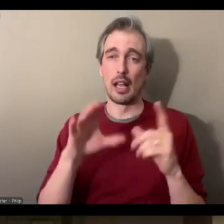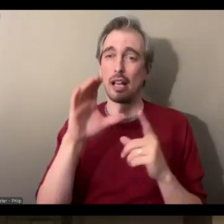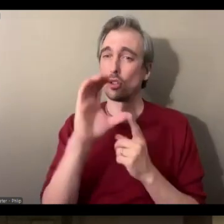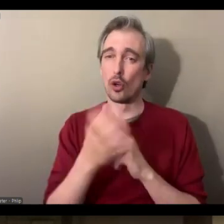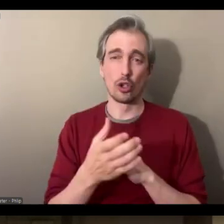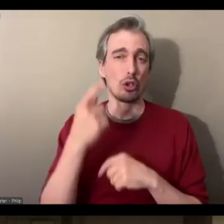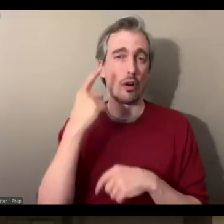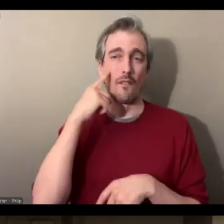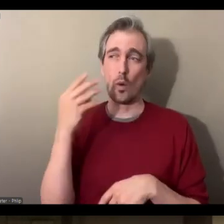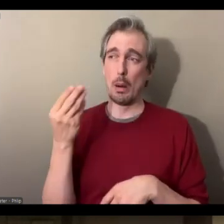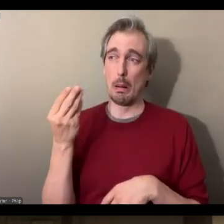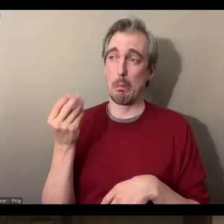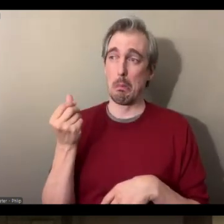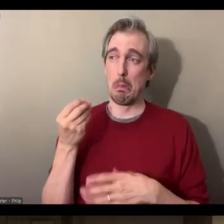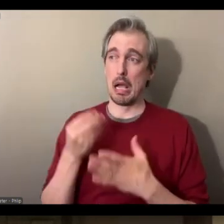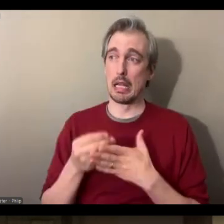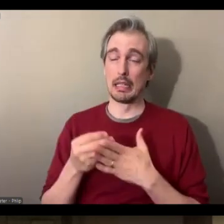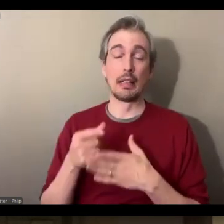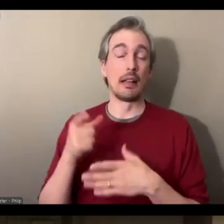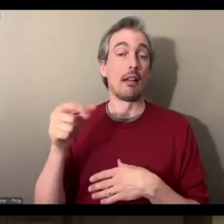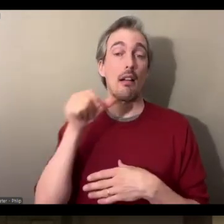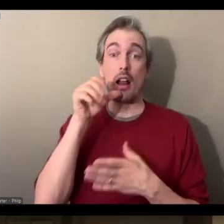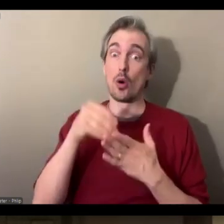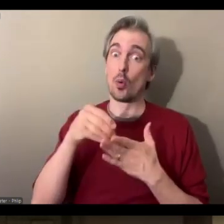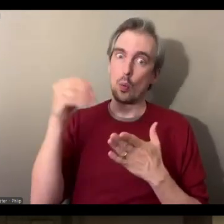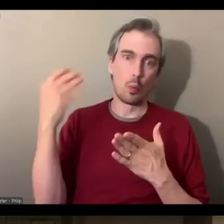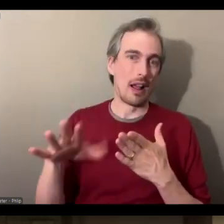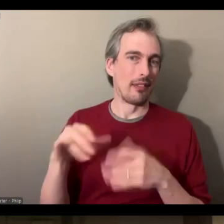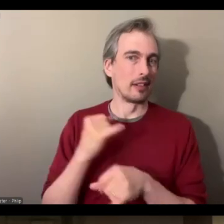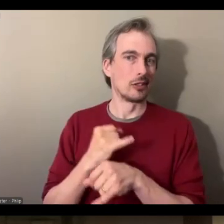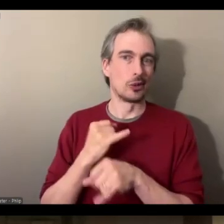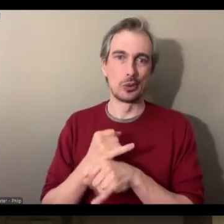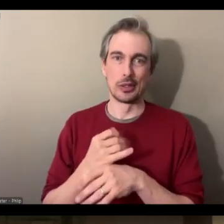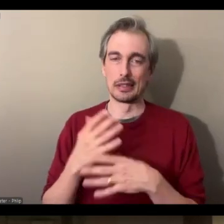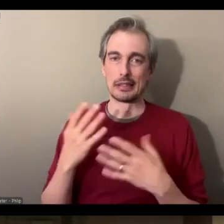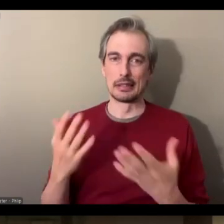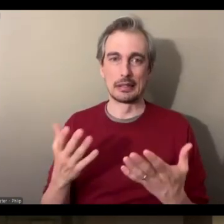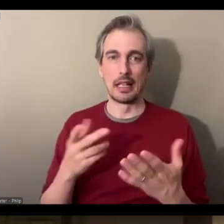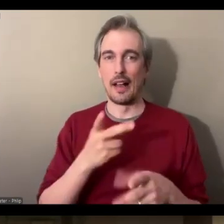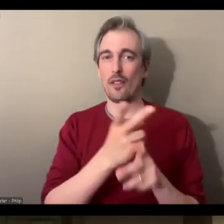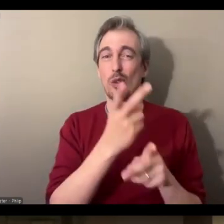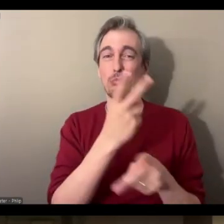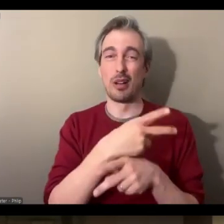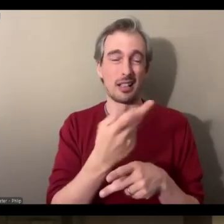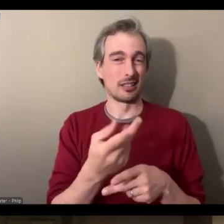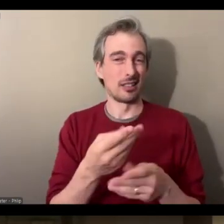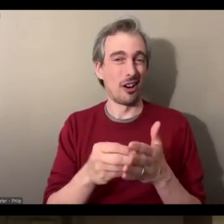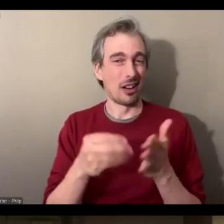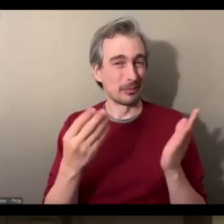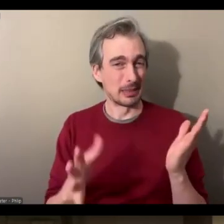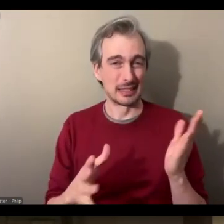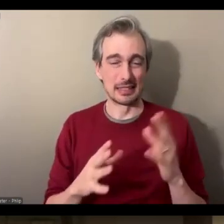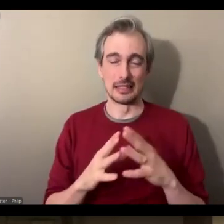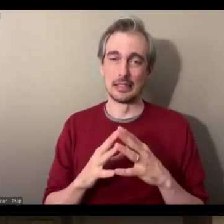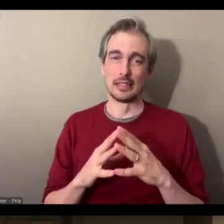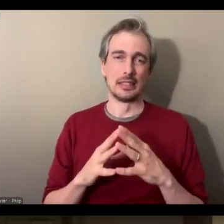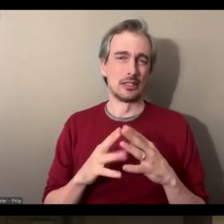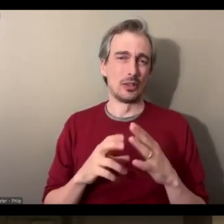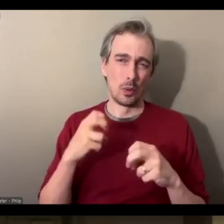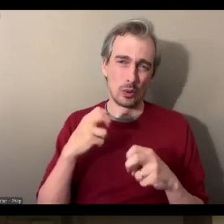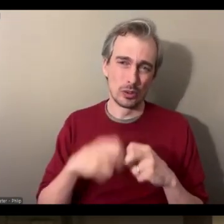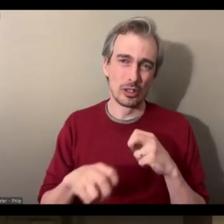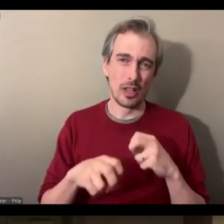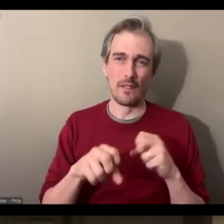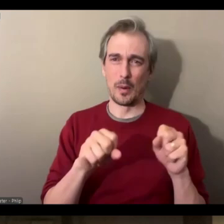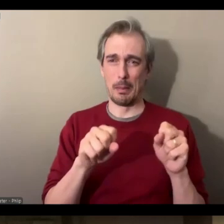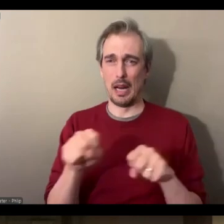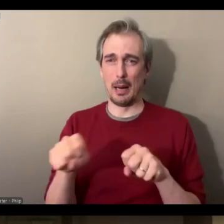expensive products. And so it's tough to be able to do something custom. It's tough to be able to